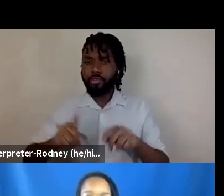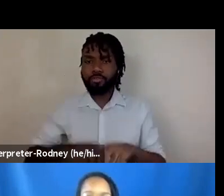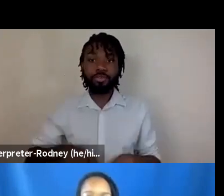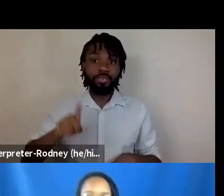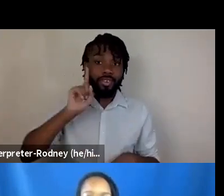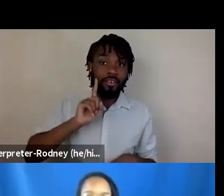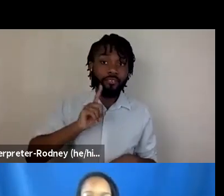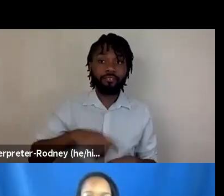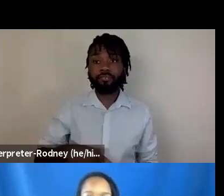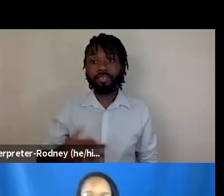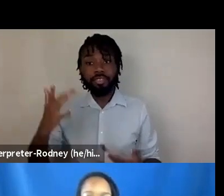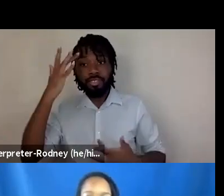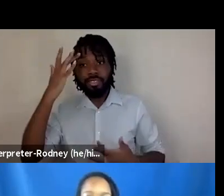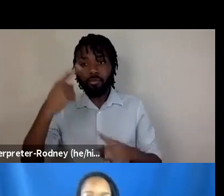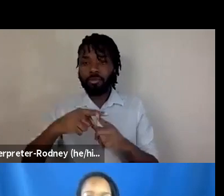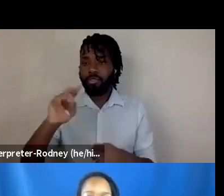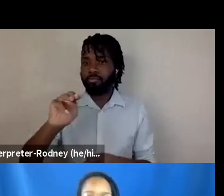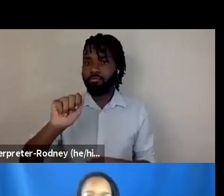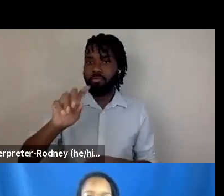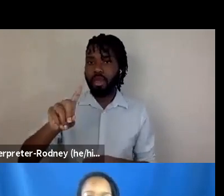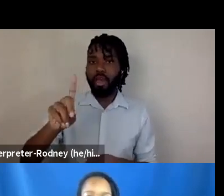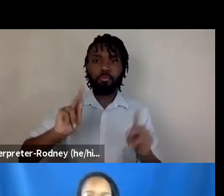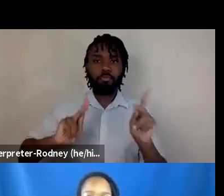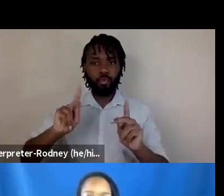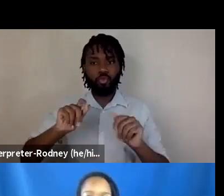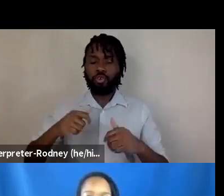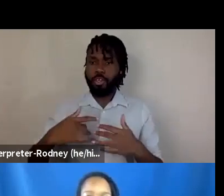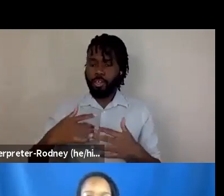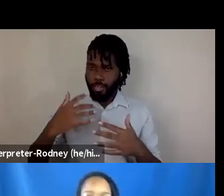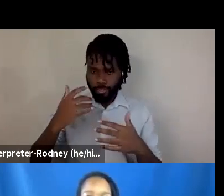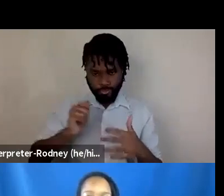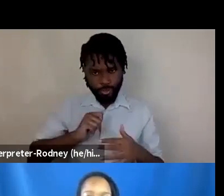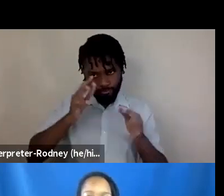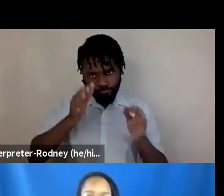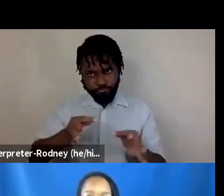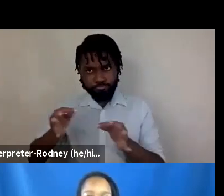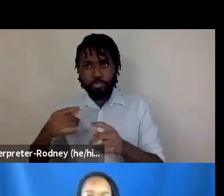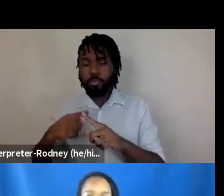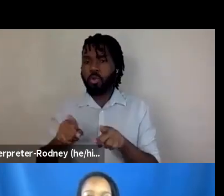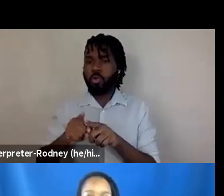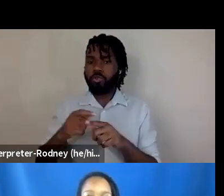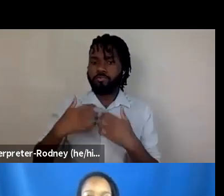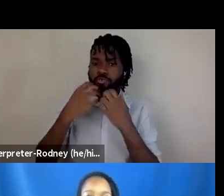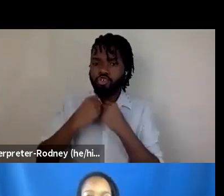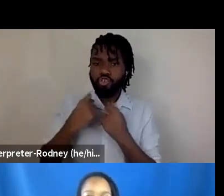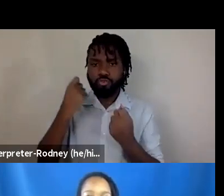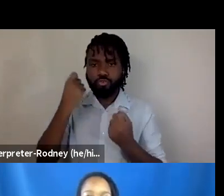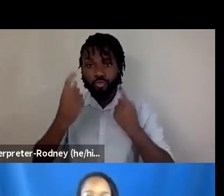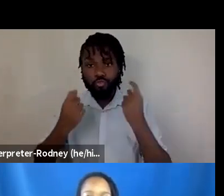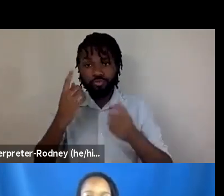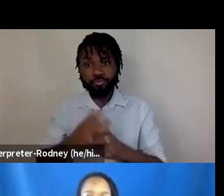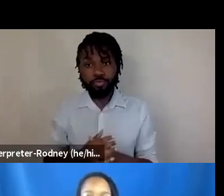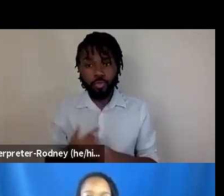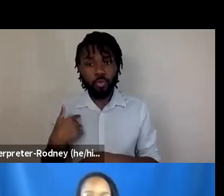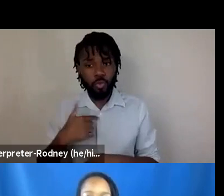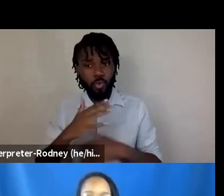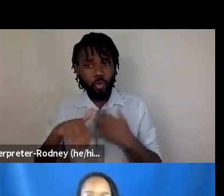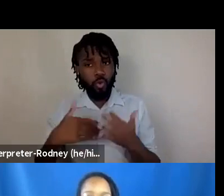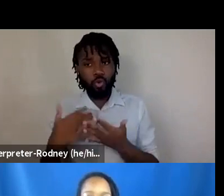to exercise our self determination with care and understanding. We all deserve the resources, support,